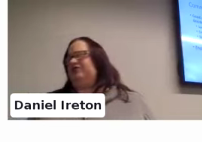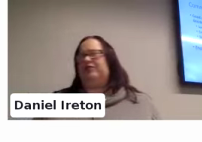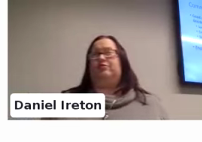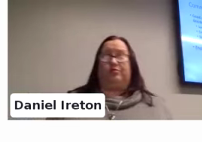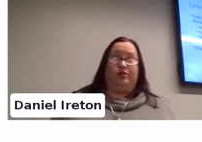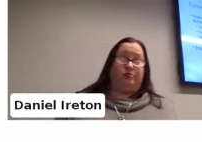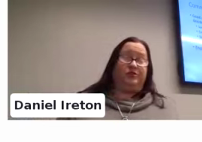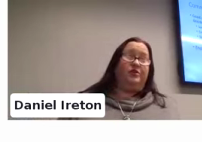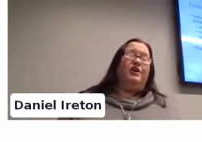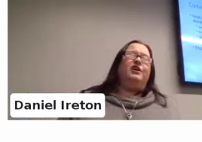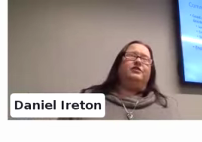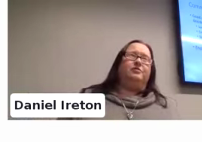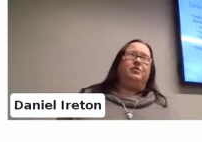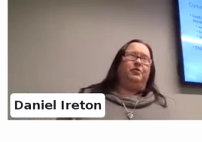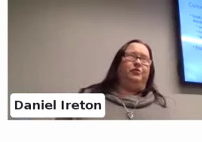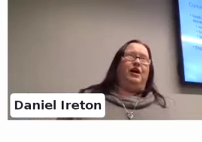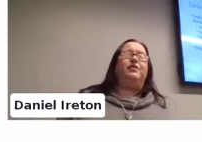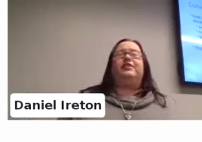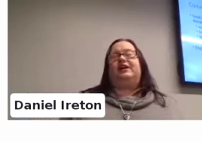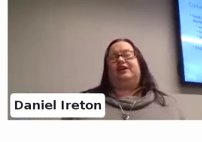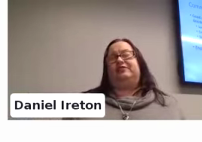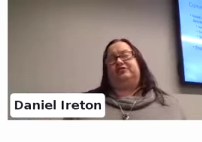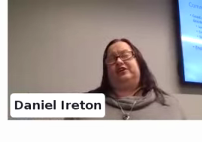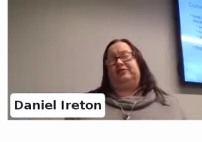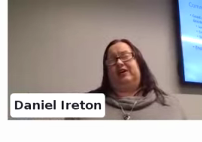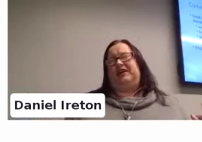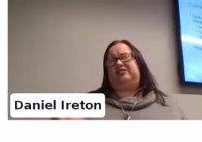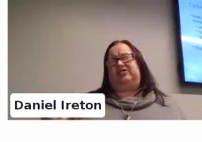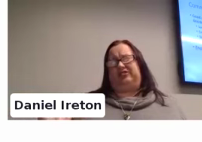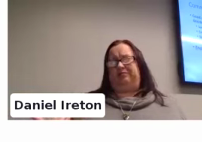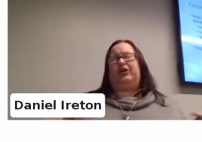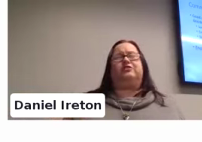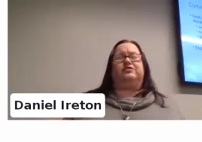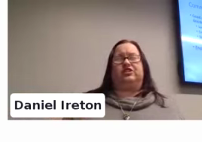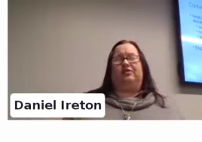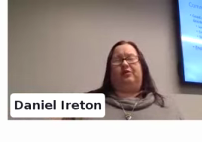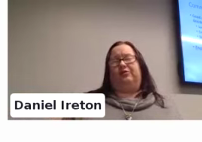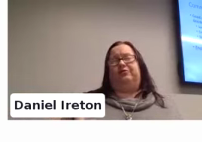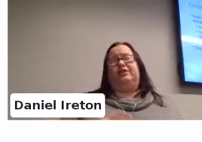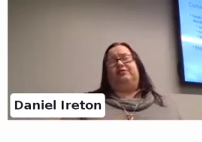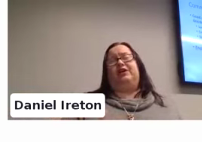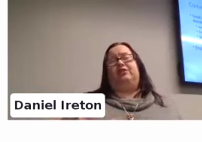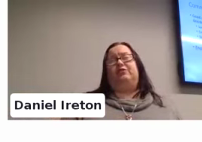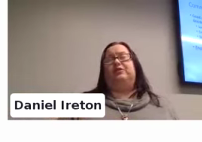So maybe flux isn't the right game for them. Creating common world can a challenge for new groups. Some people thrive on that.